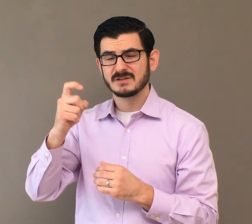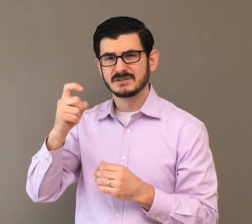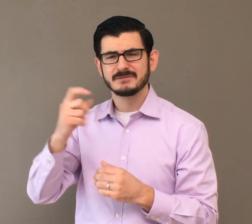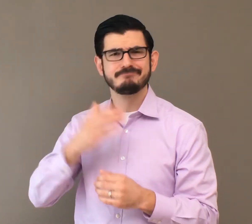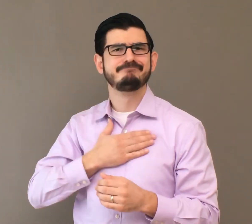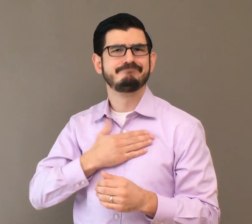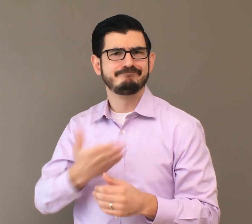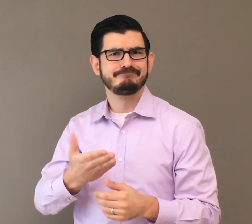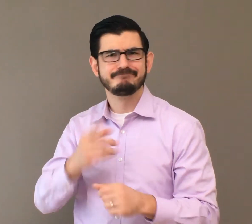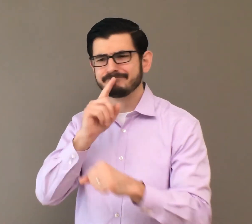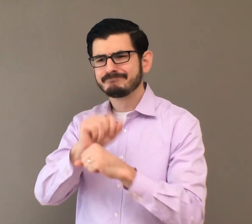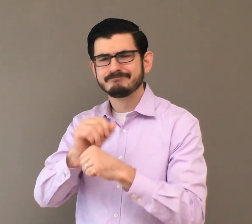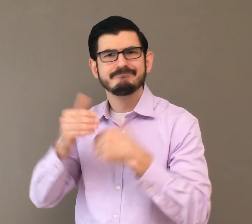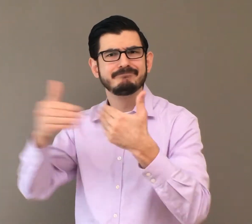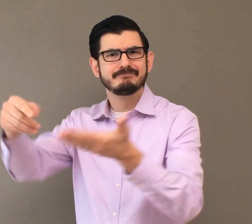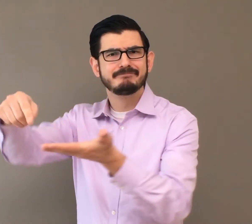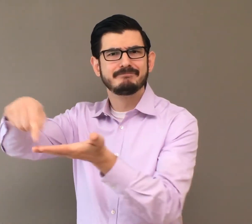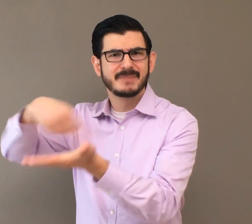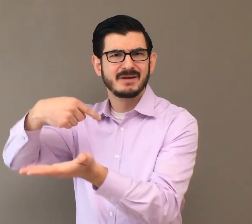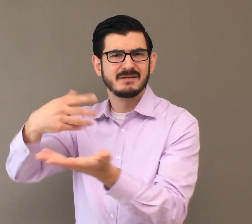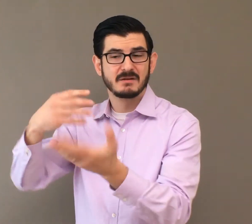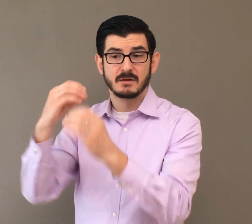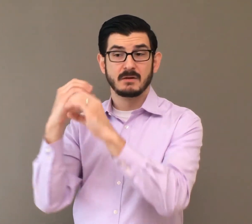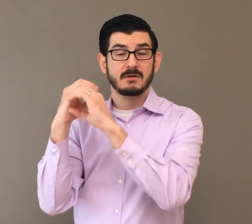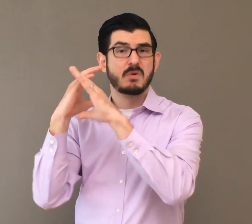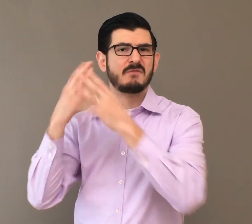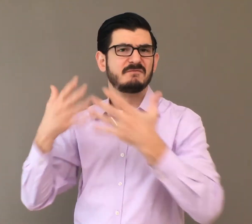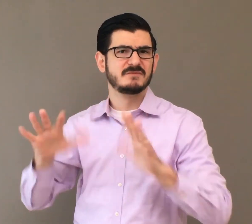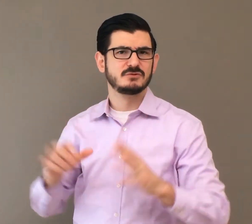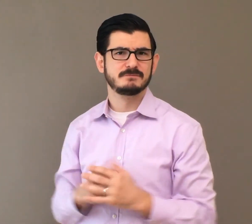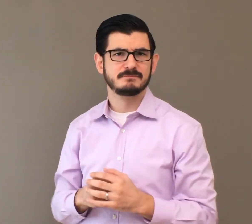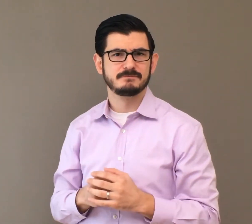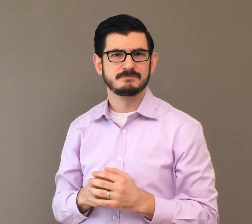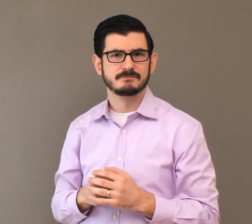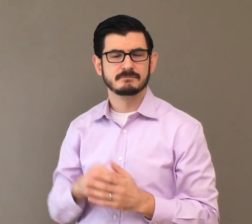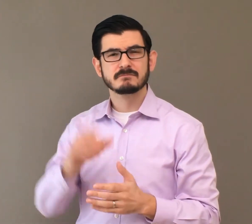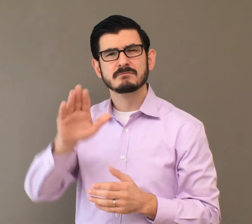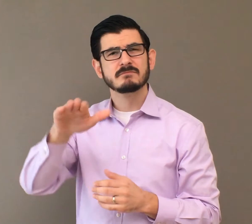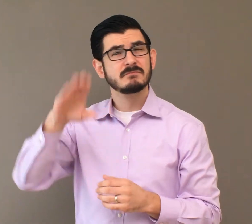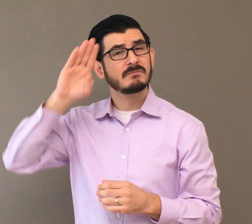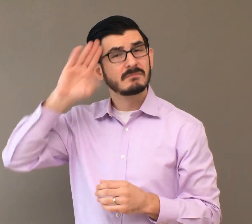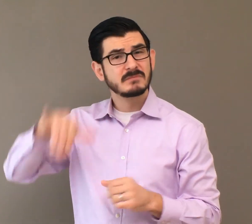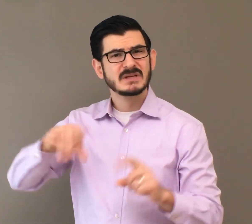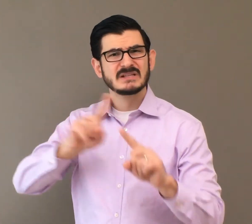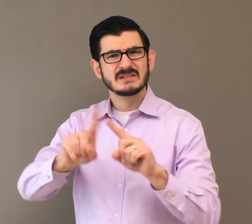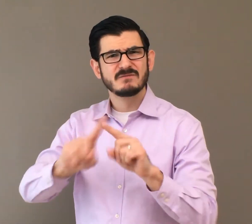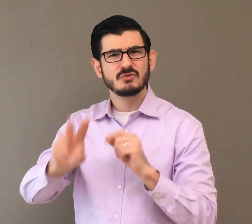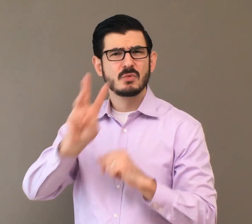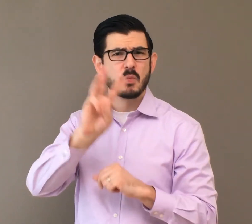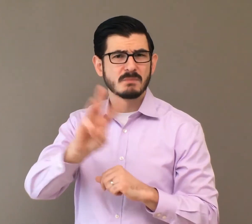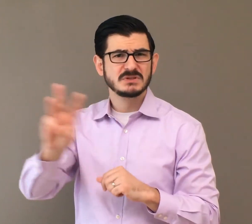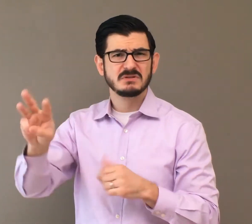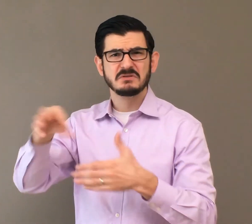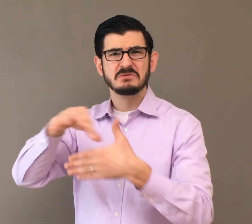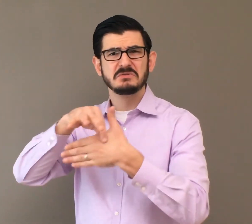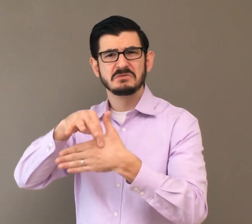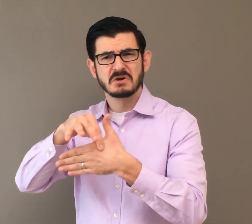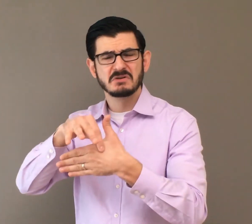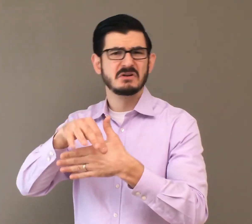Netflix ultimately agreed to pay the ISPs to end the throttling.